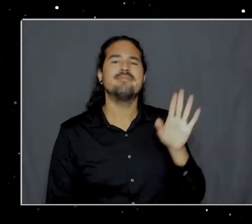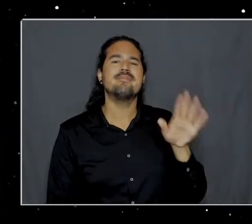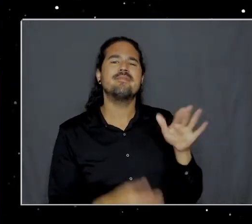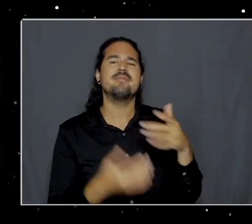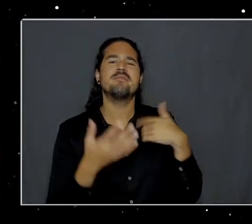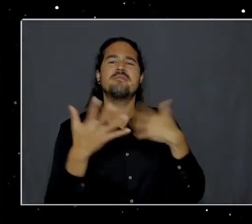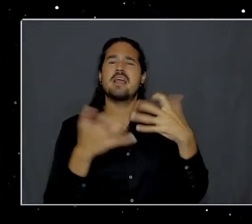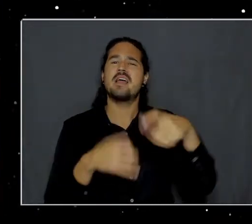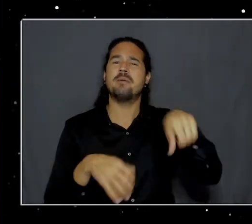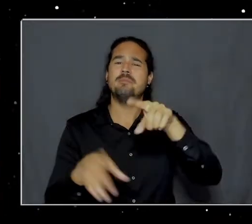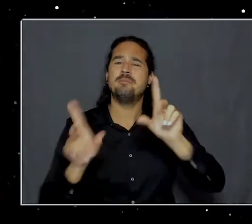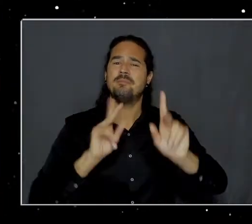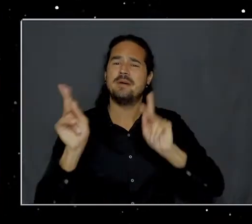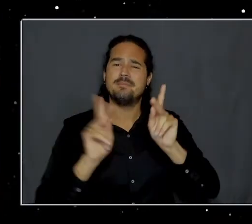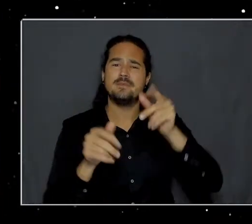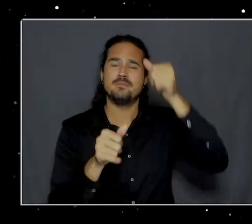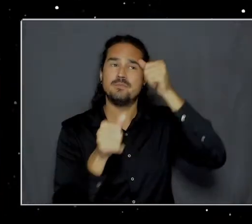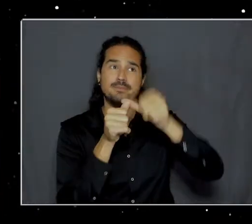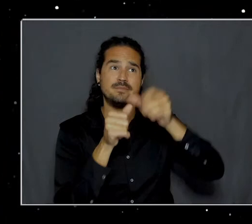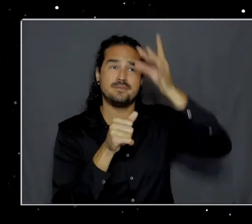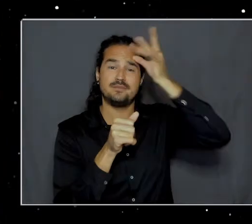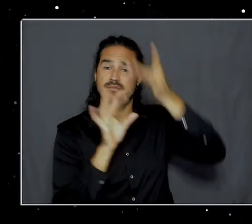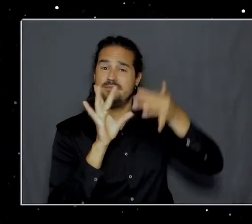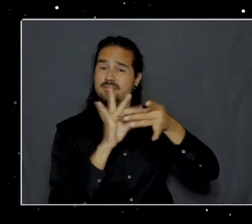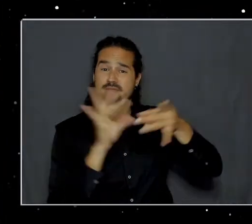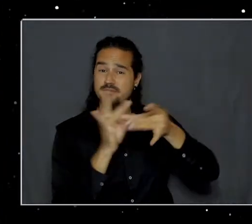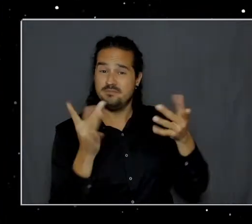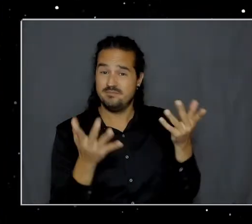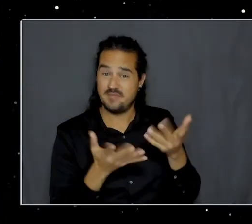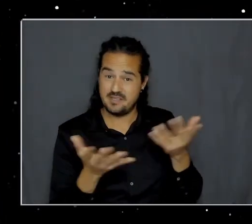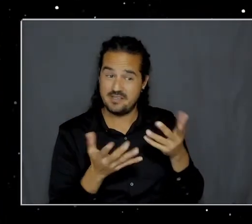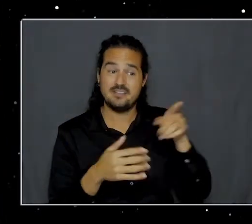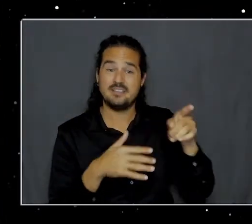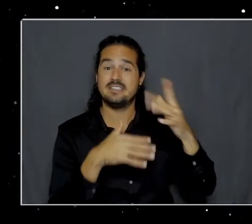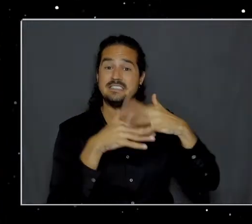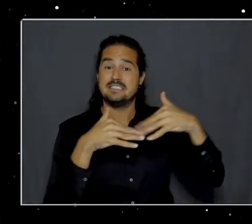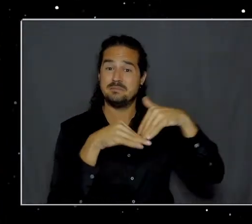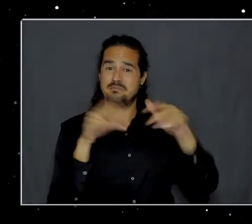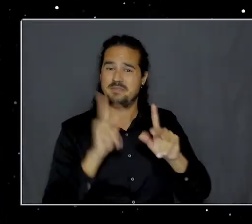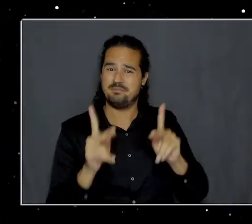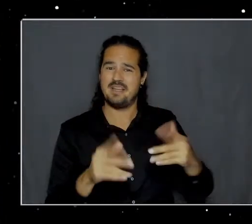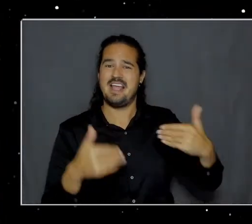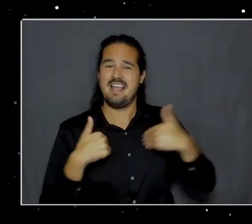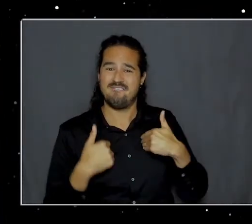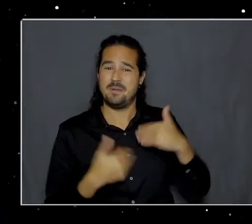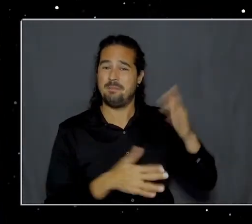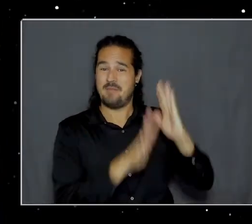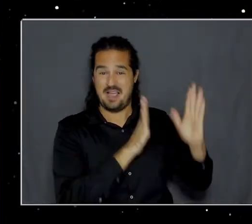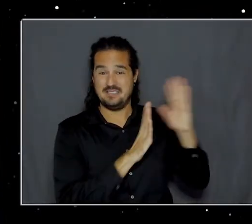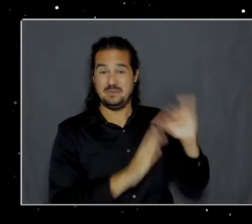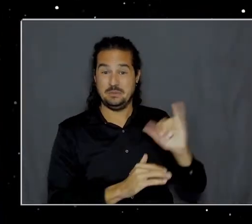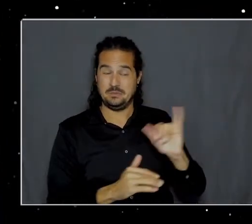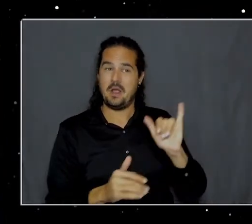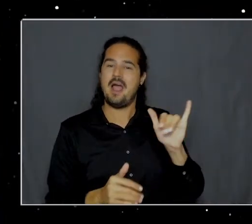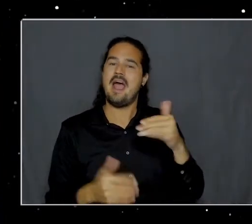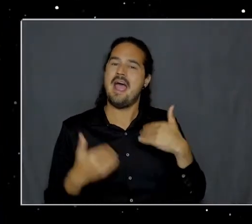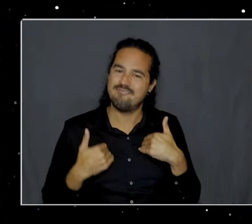REALLY TAKE AWAY FROM STUFF LIKE THAT, TOO, IS THAT THESE PEOPLE HAD A PAST, BUT THEY ALSO REALLY